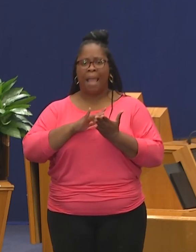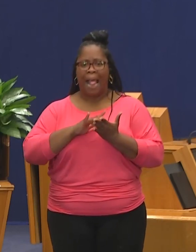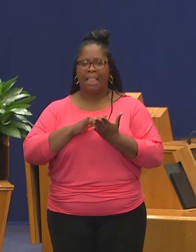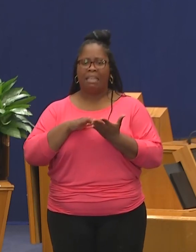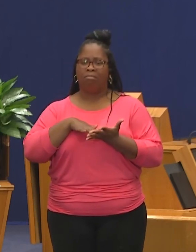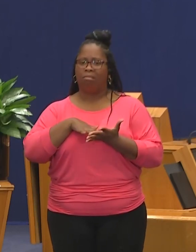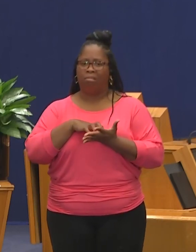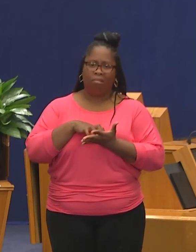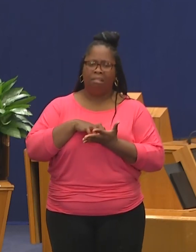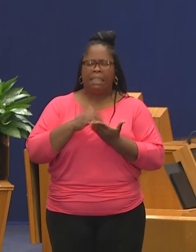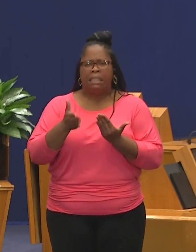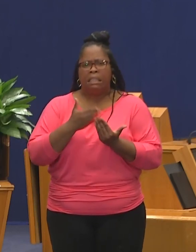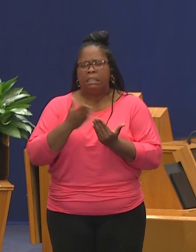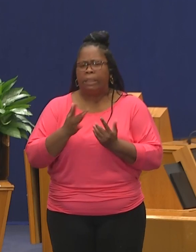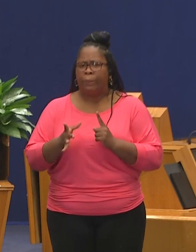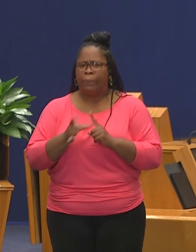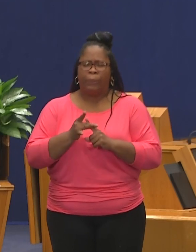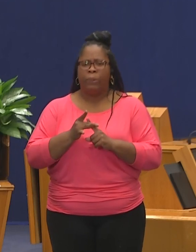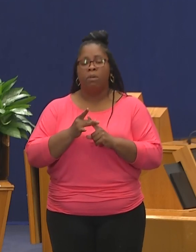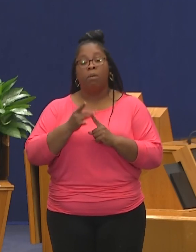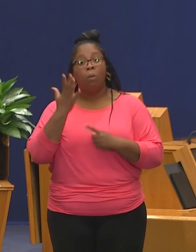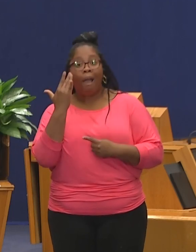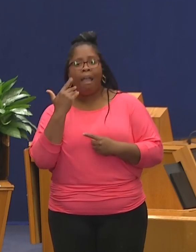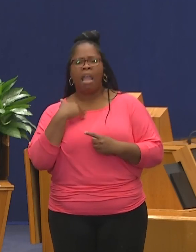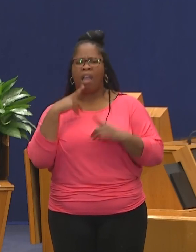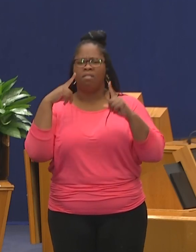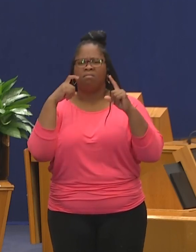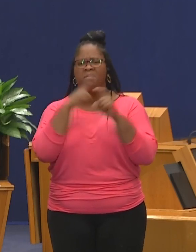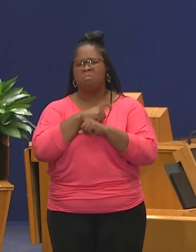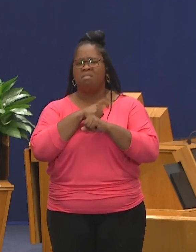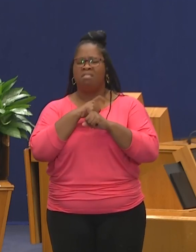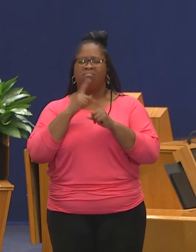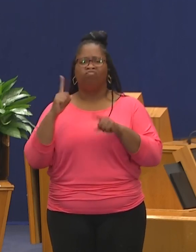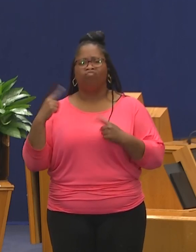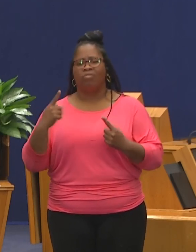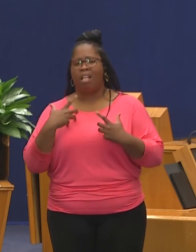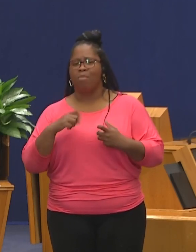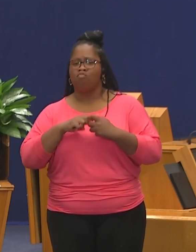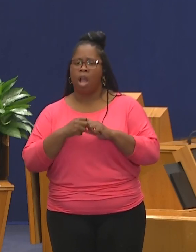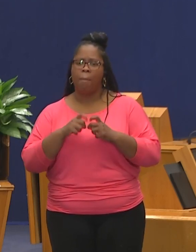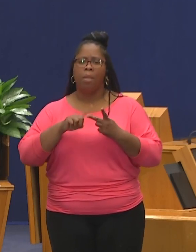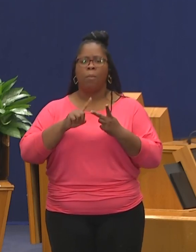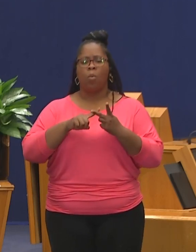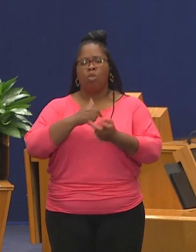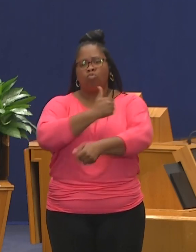ARE MOST MEDICALLY FRAGILE IN TERMS OF HAVING COMPLEX